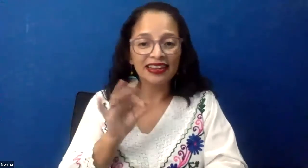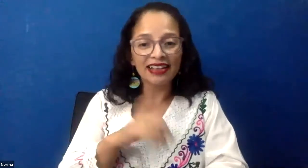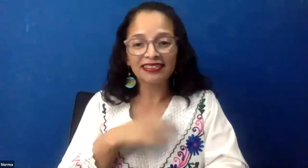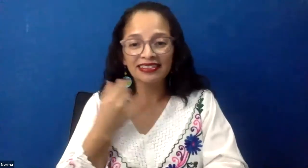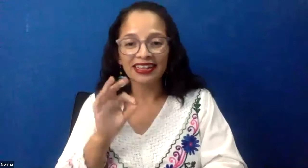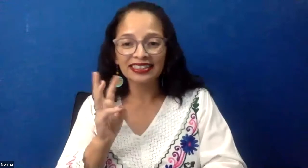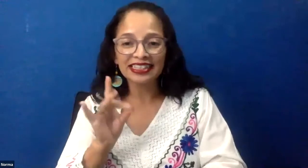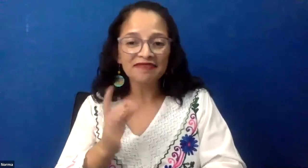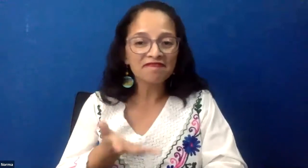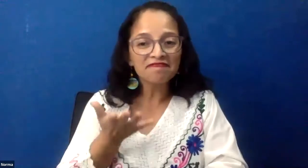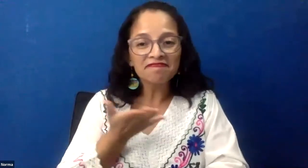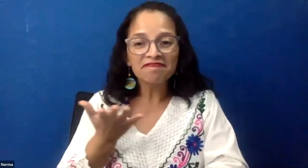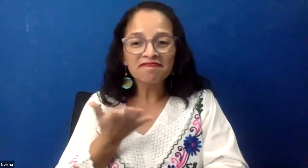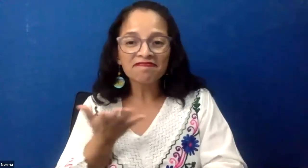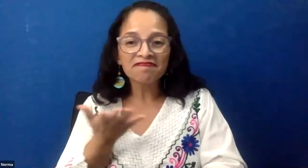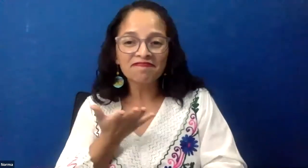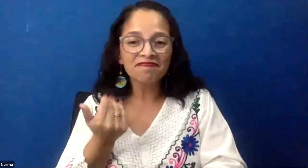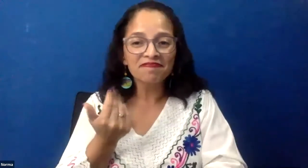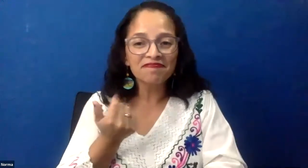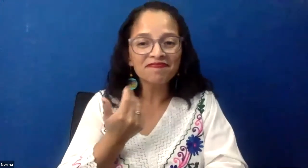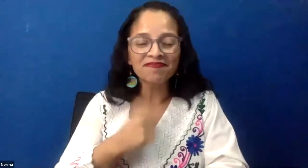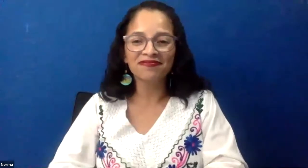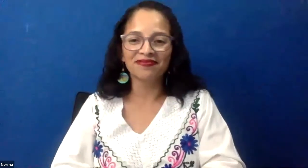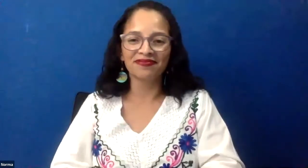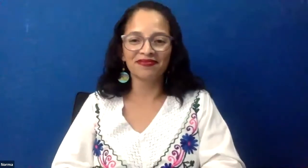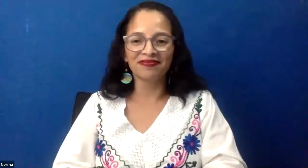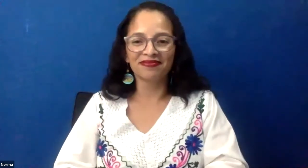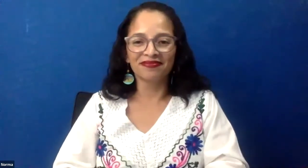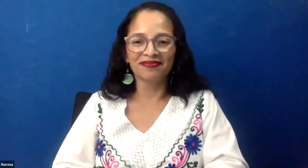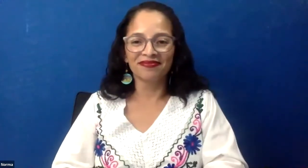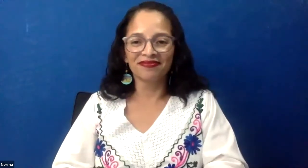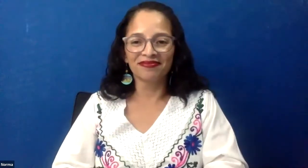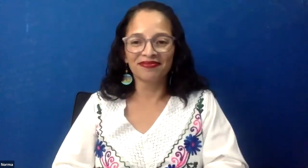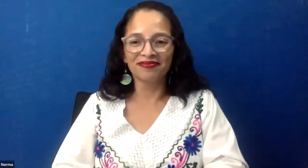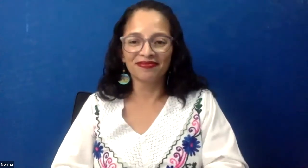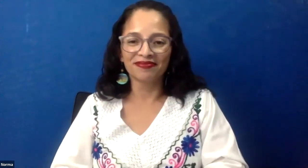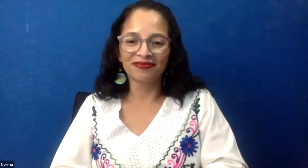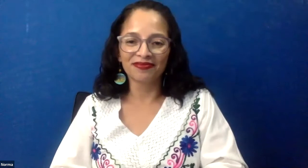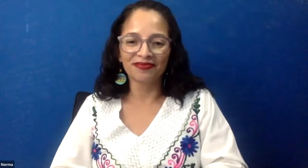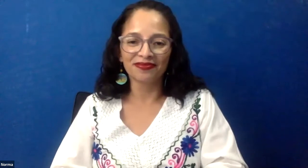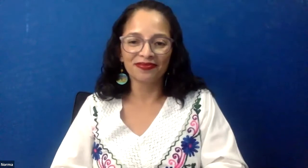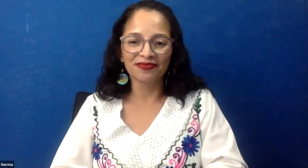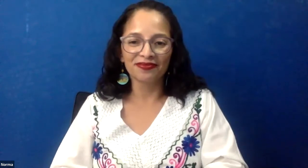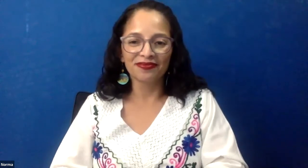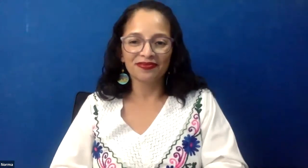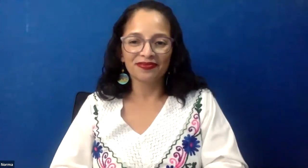Was it 1978? 1990? 1996? What are your thoughts?